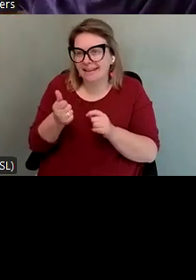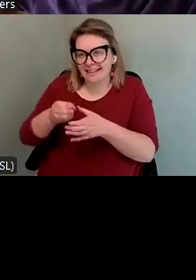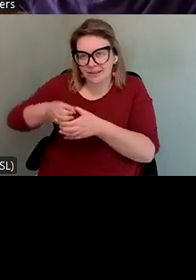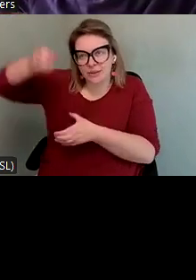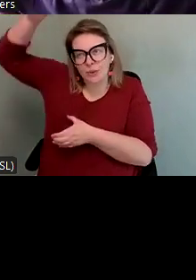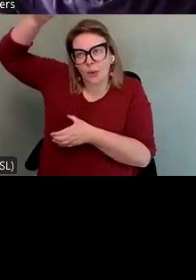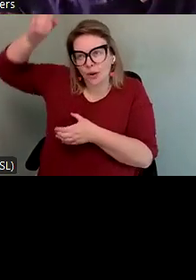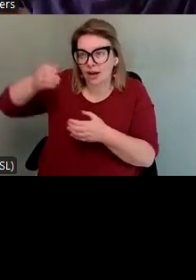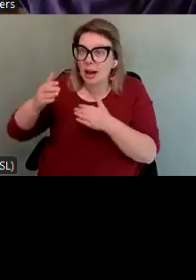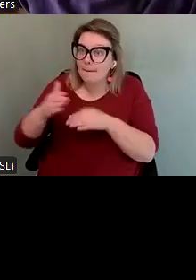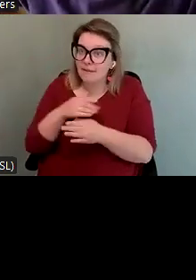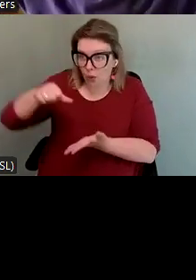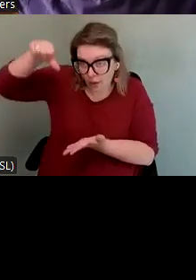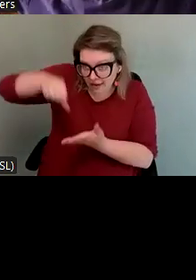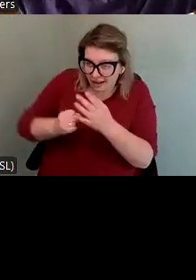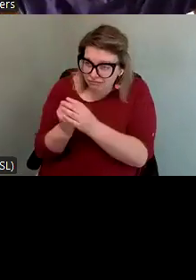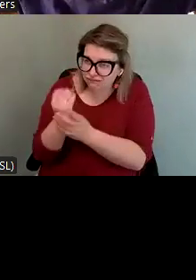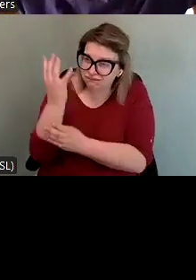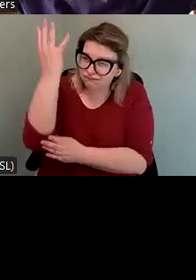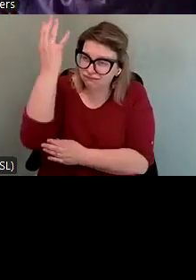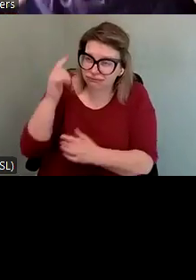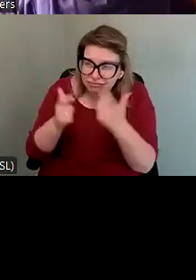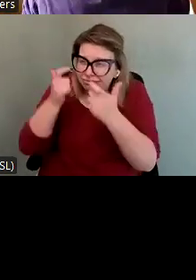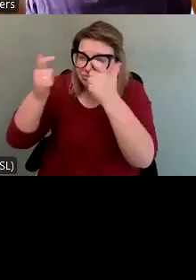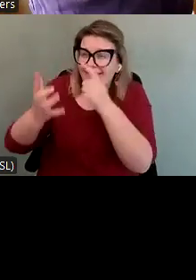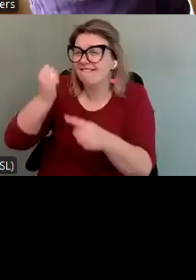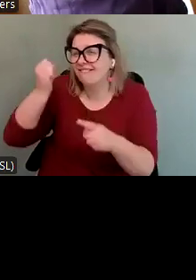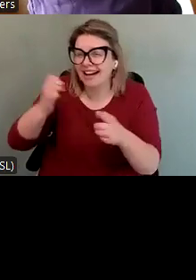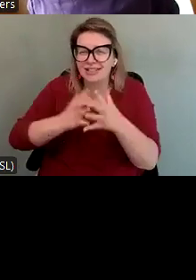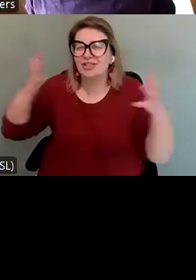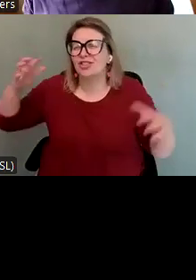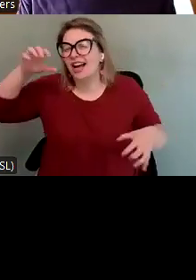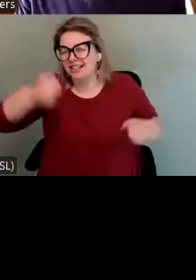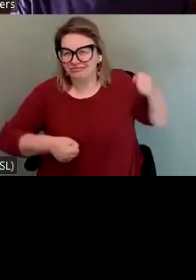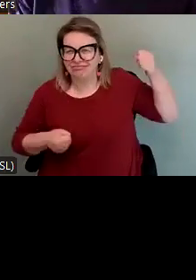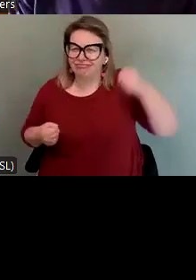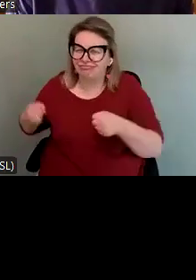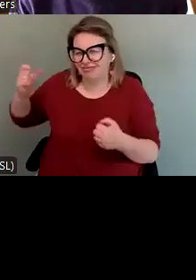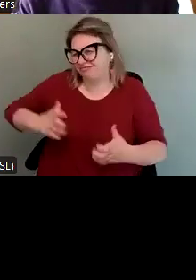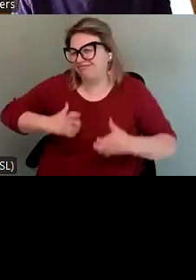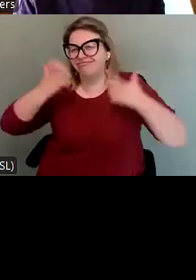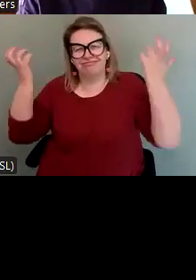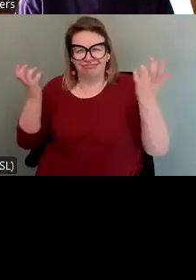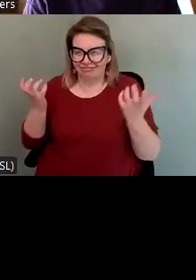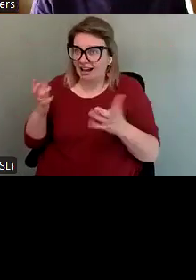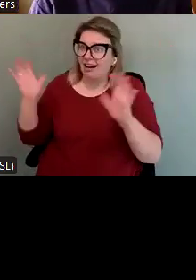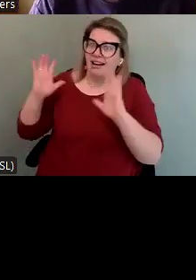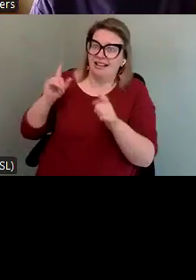into it and finding crazy giants at the top of the tree that are very angry and are stealing geese and things like that,